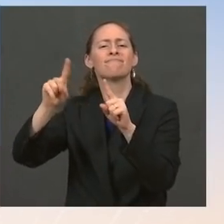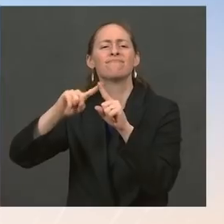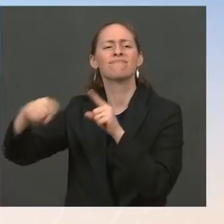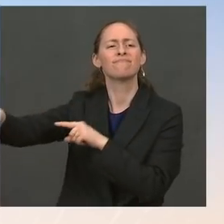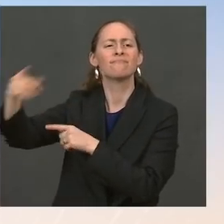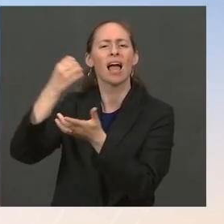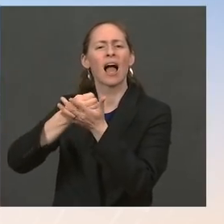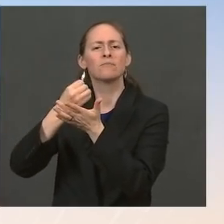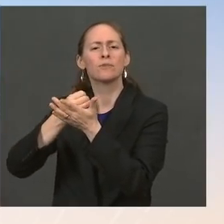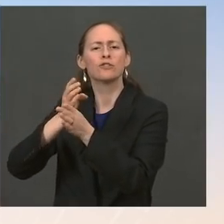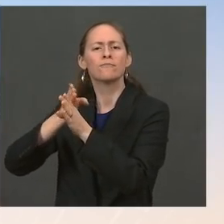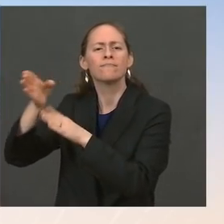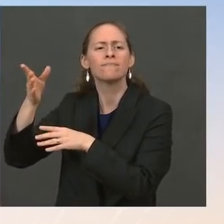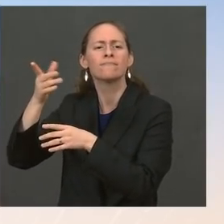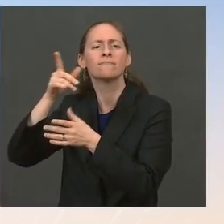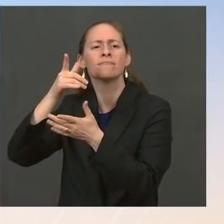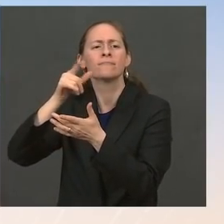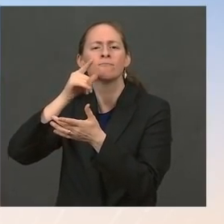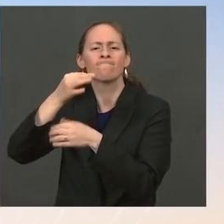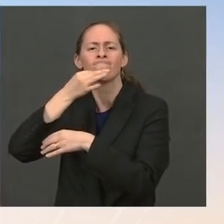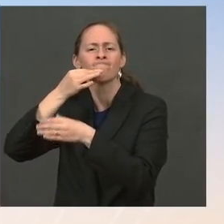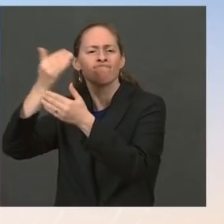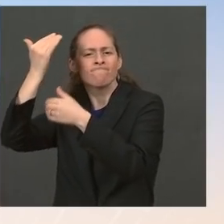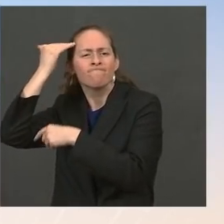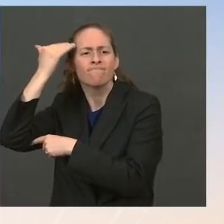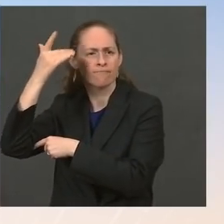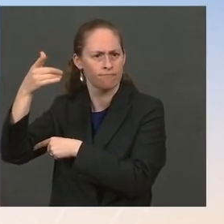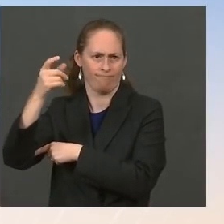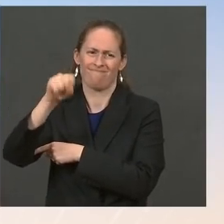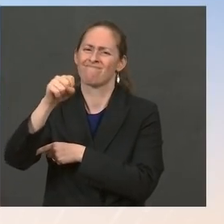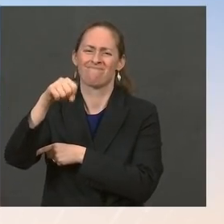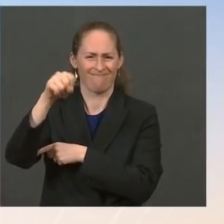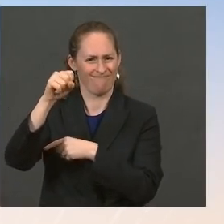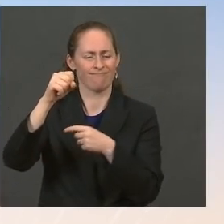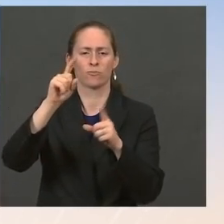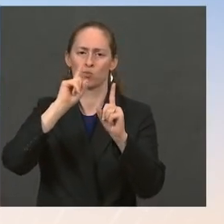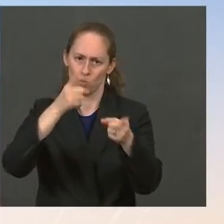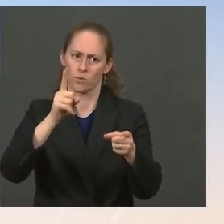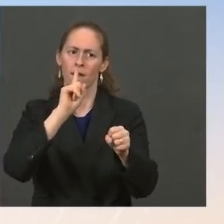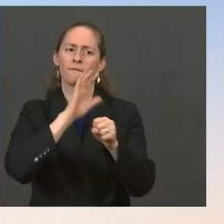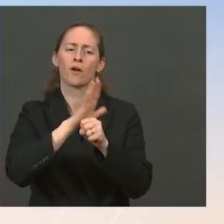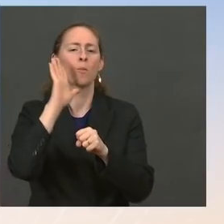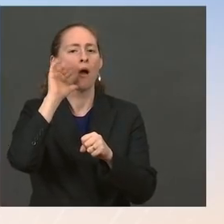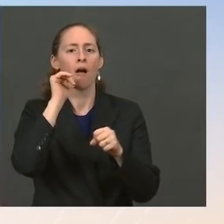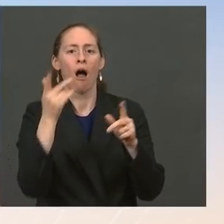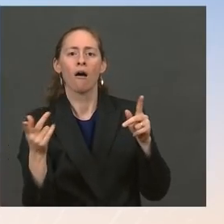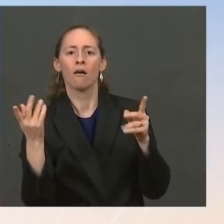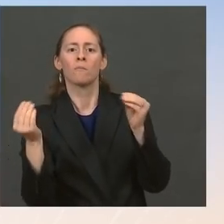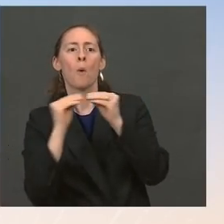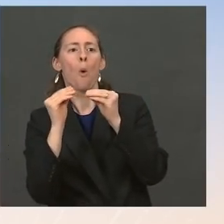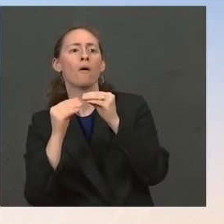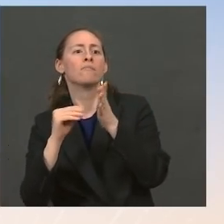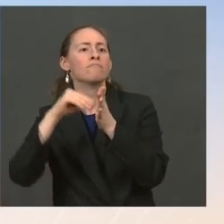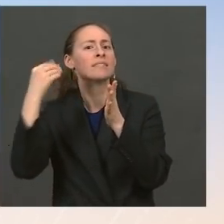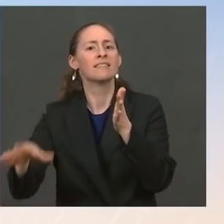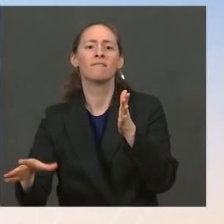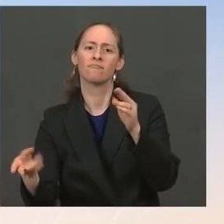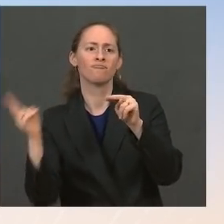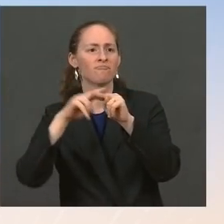will not contribute to higher prices. Their findings echo 17 Nobel prizewinners in economics who have already stated they believe